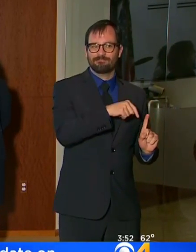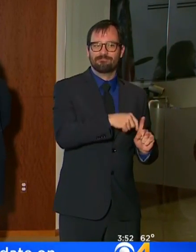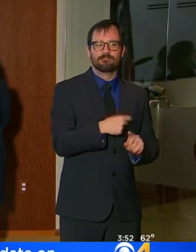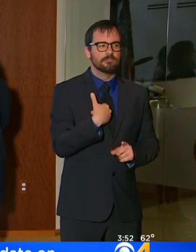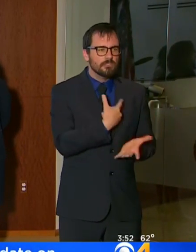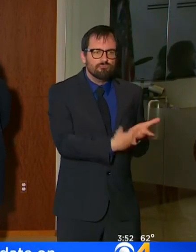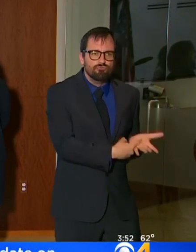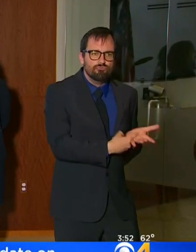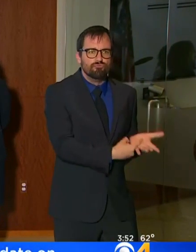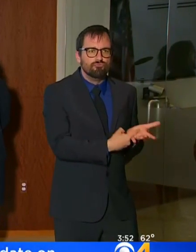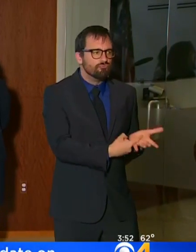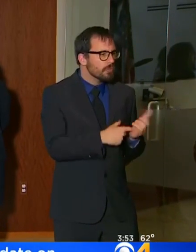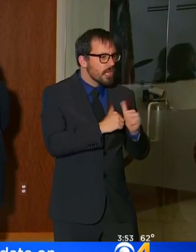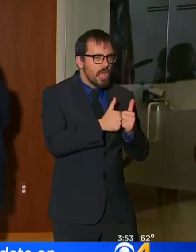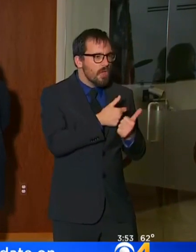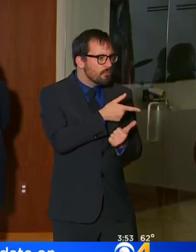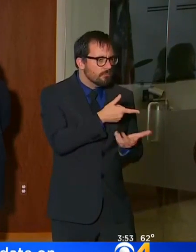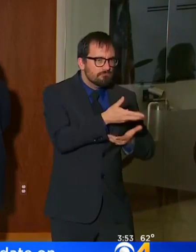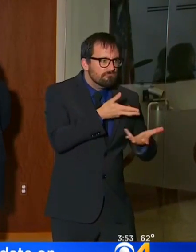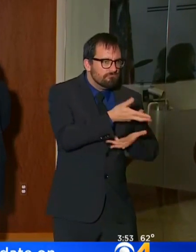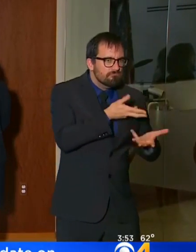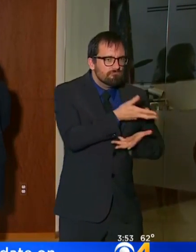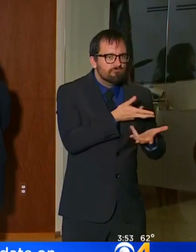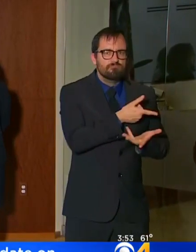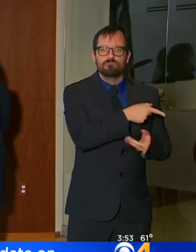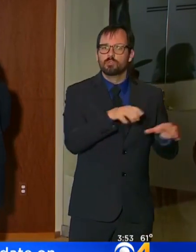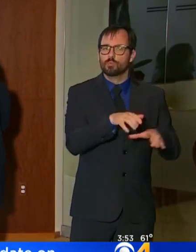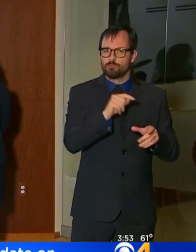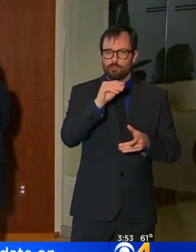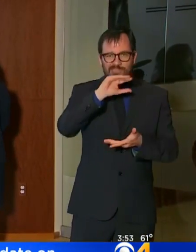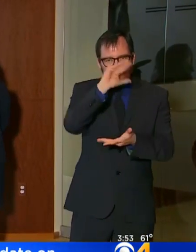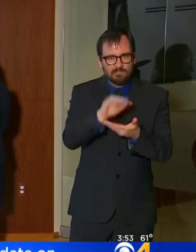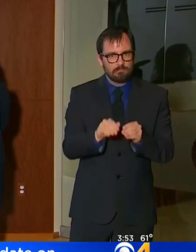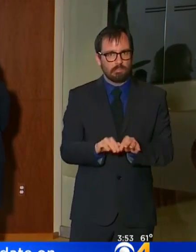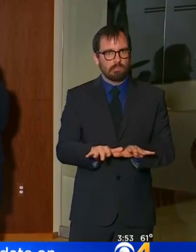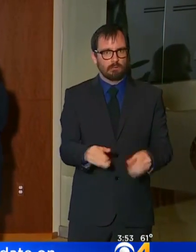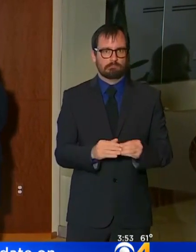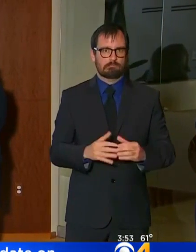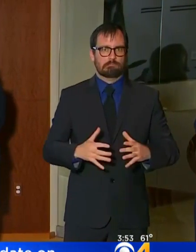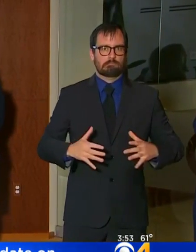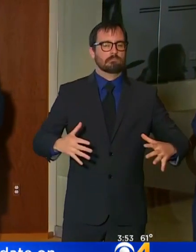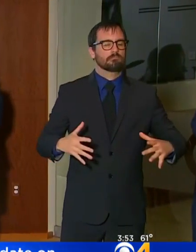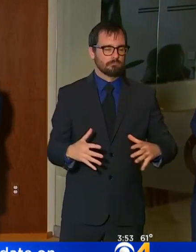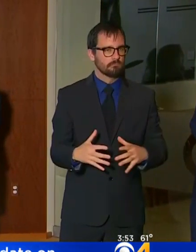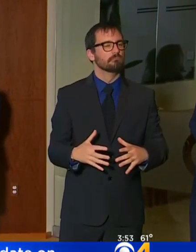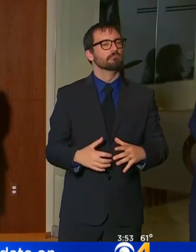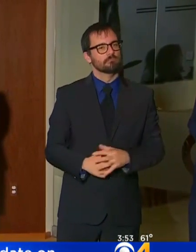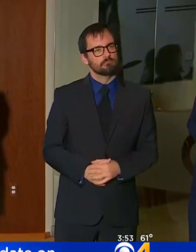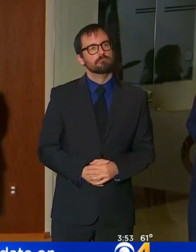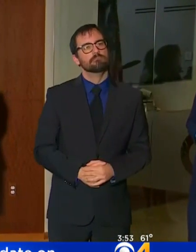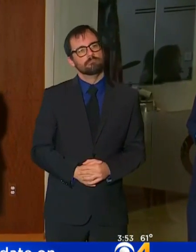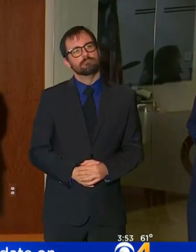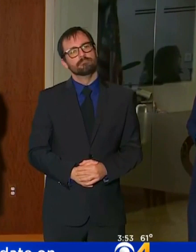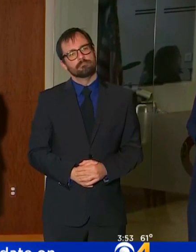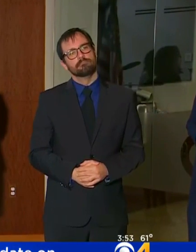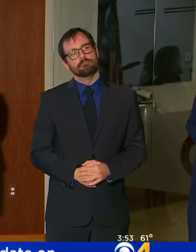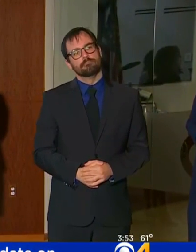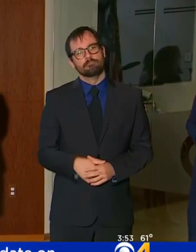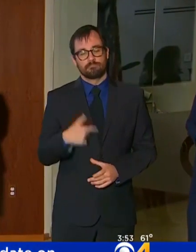TIMES YESTERDAY WITH BOSTON MAYOR MARTY WALSH ABOUT EVERYTHING HE IS DOING TO SLOW